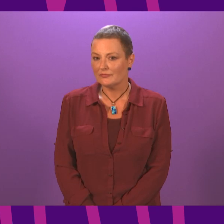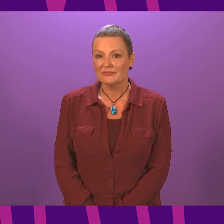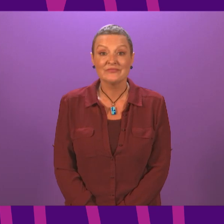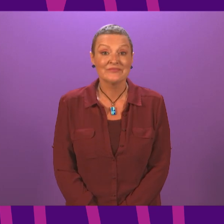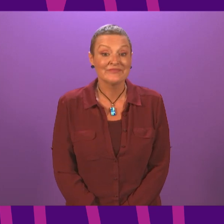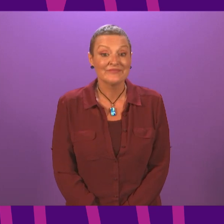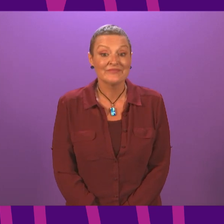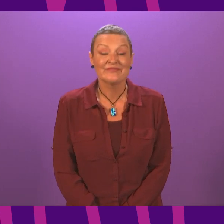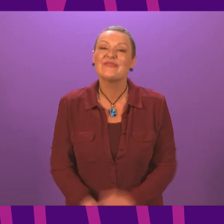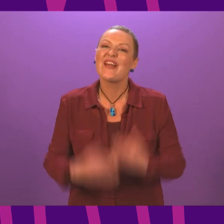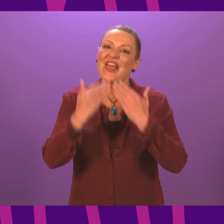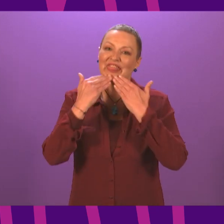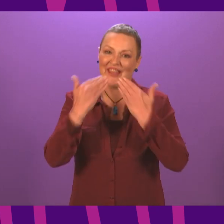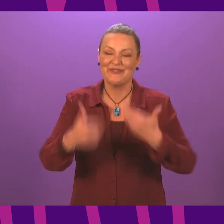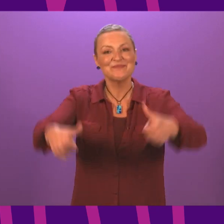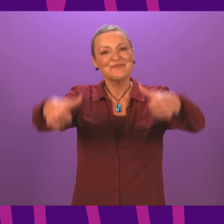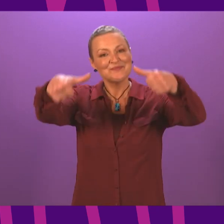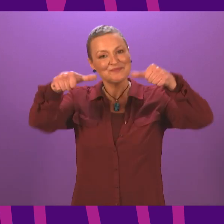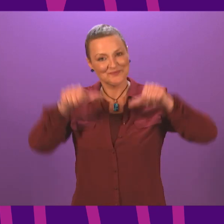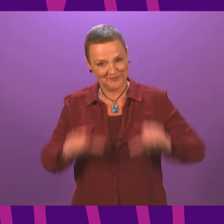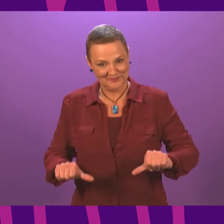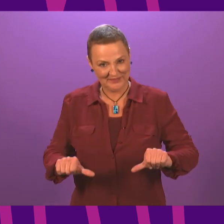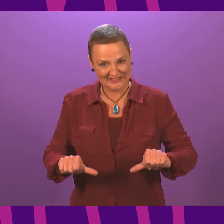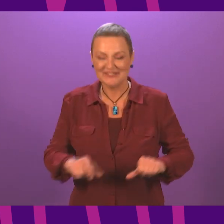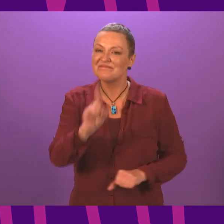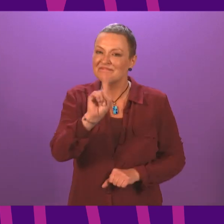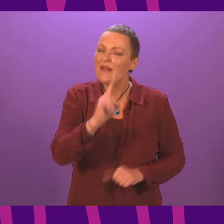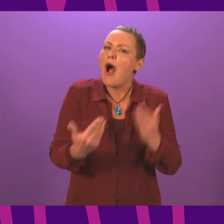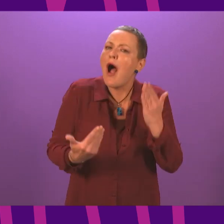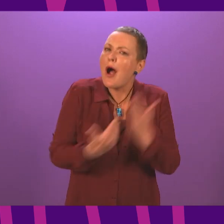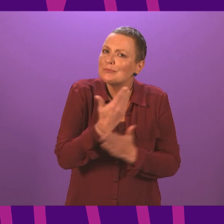The Deputy Presiding Officer (Christine Grahame): The next item of business is a statement by Shirley-Anne Somerville on an update on Scotland’s